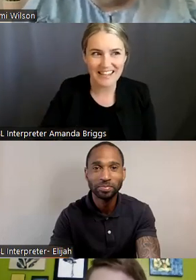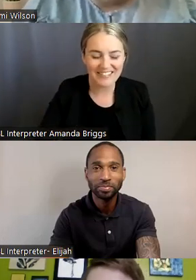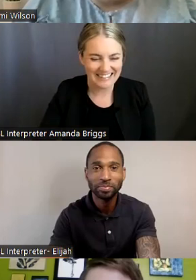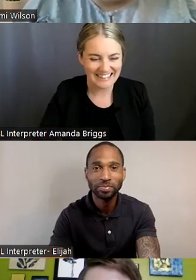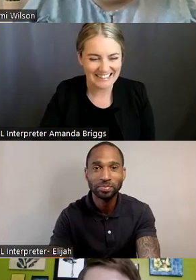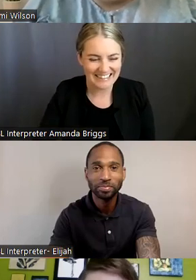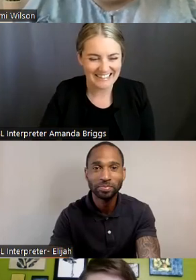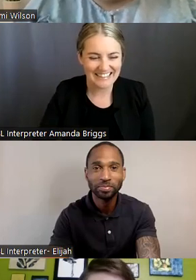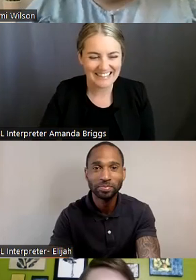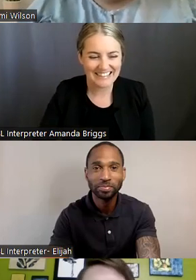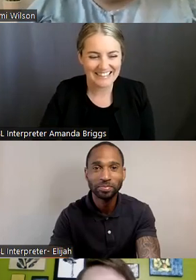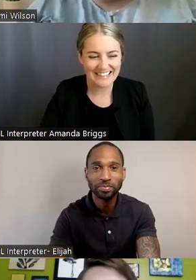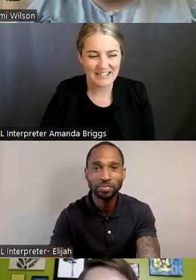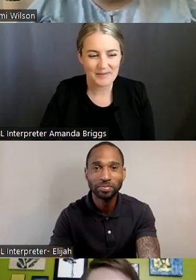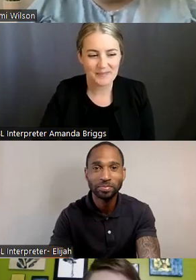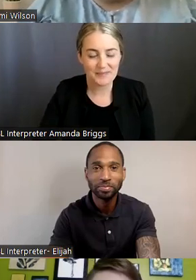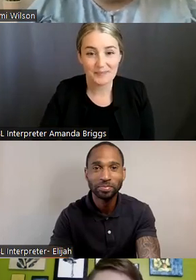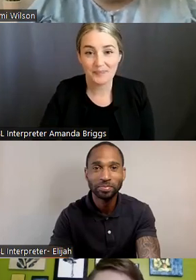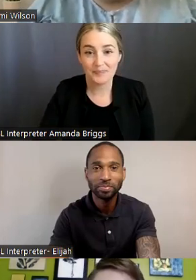you. Wonderful. And so, if anybody would